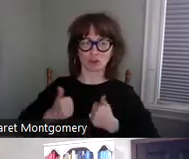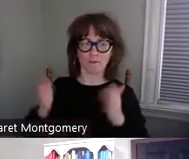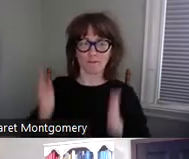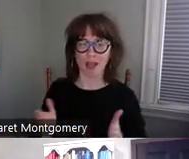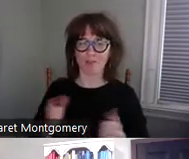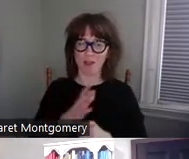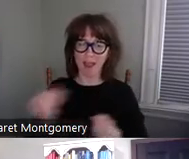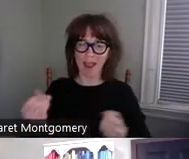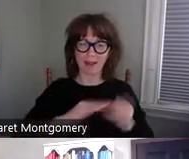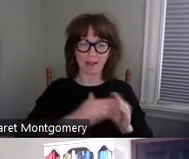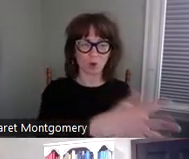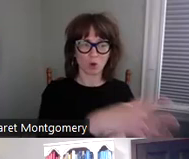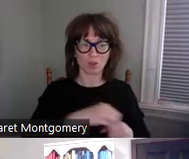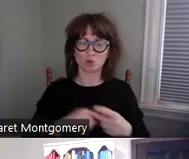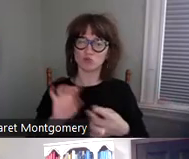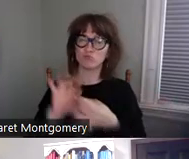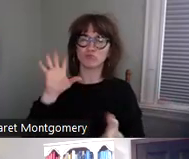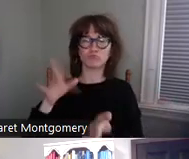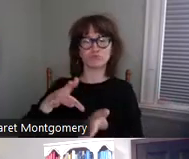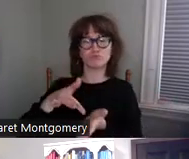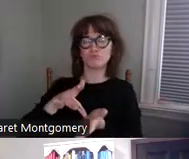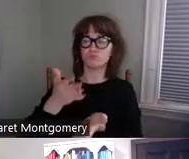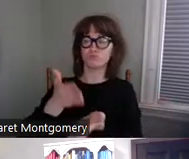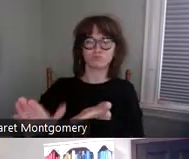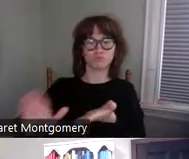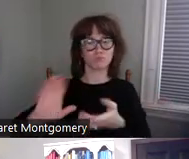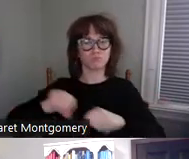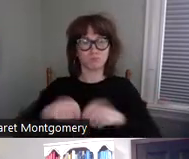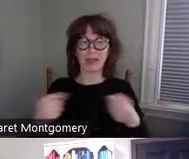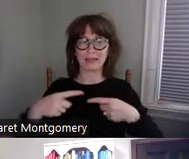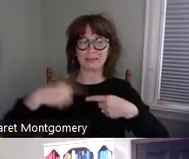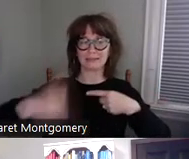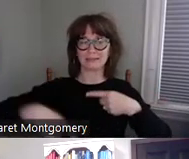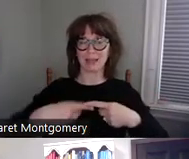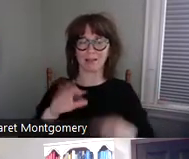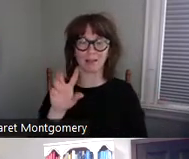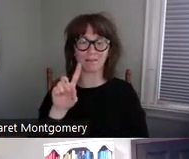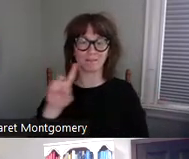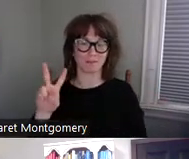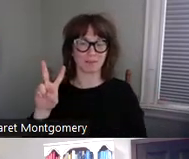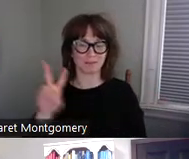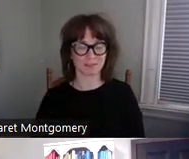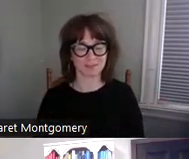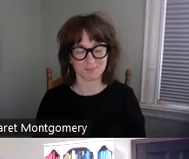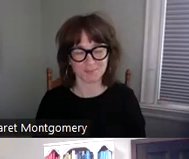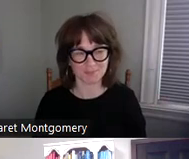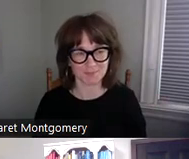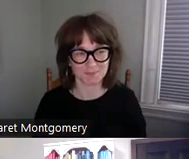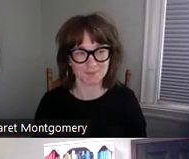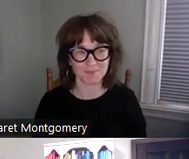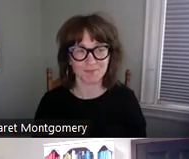12:03:45 You learn more about our organization at you advocates has also recently worked